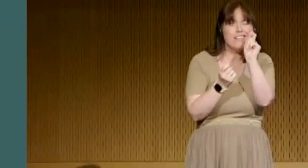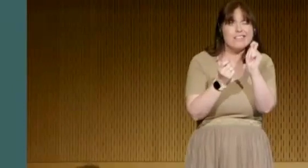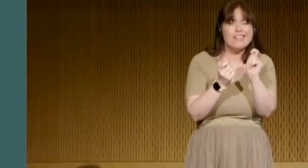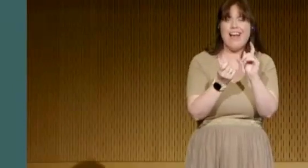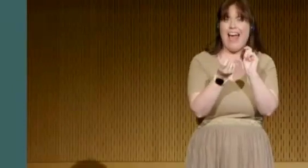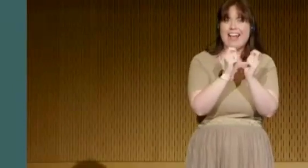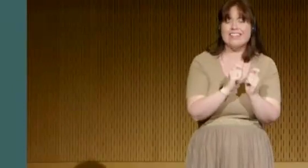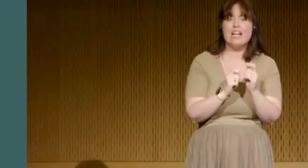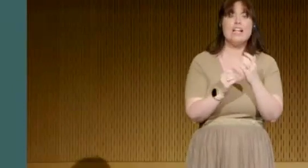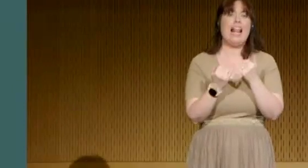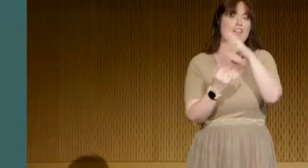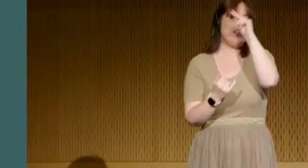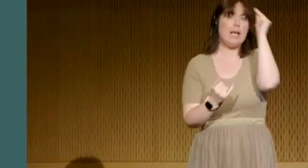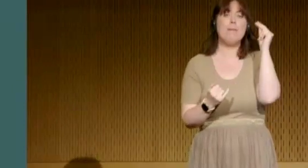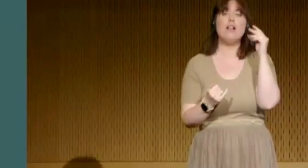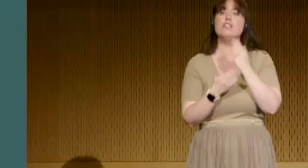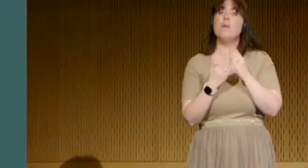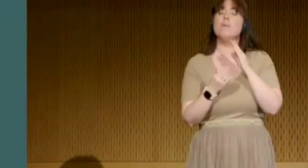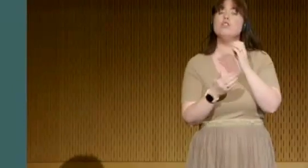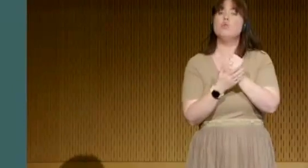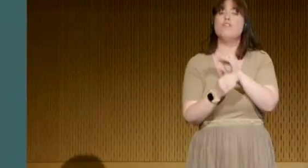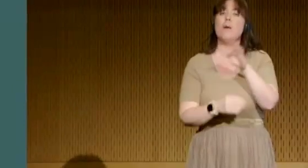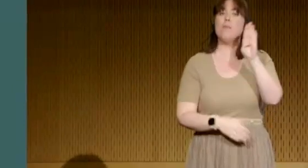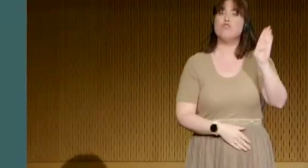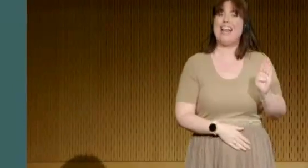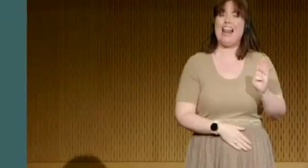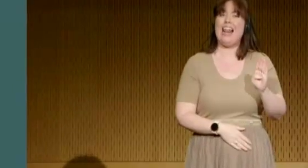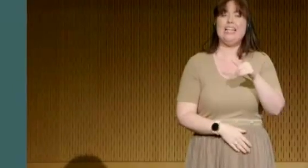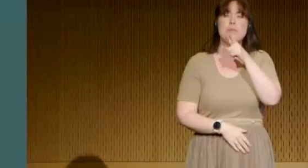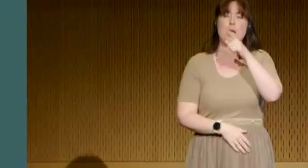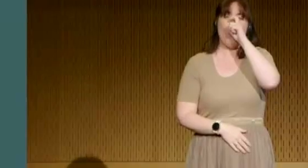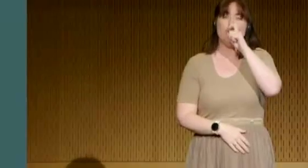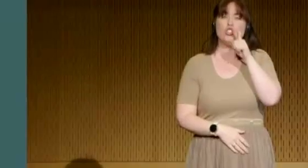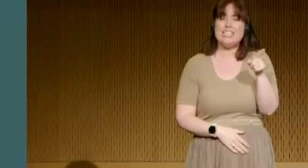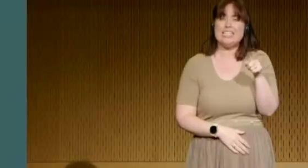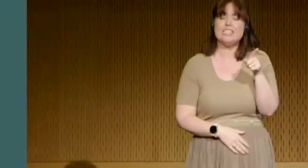the Brazilian students, they might be in the first class of the week, and they can go in and they can